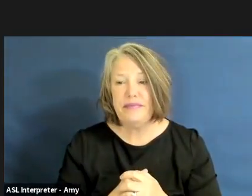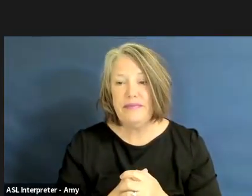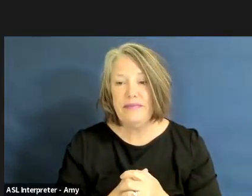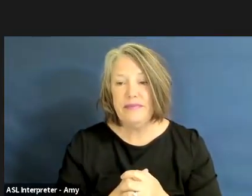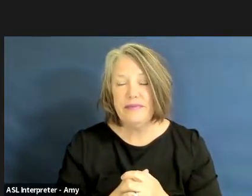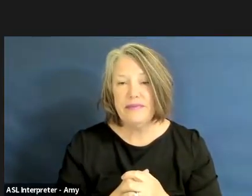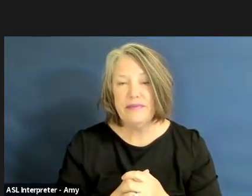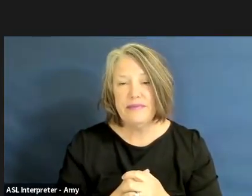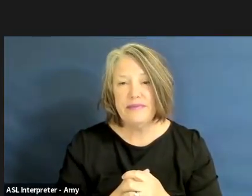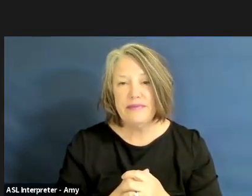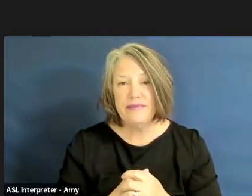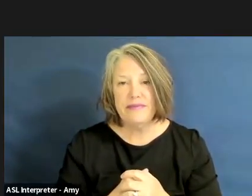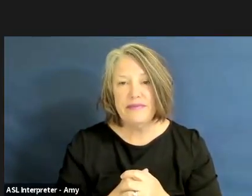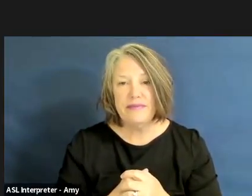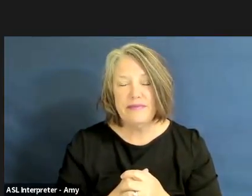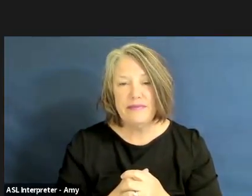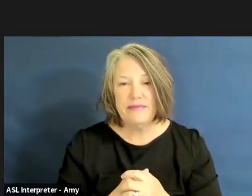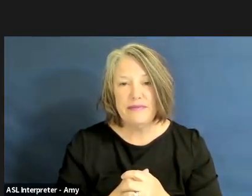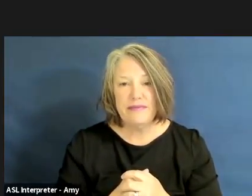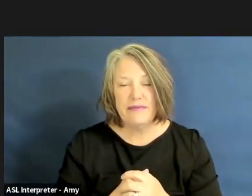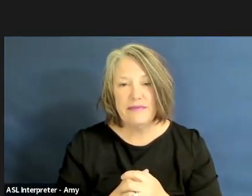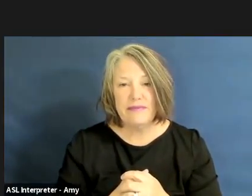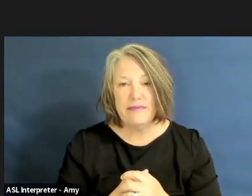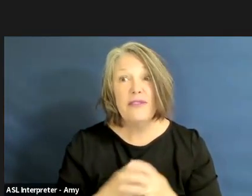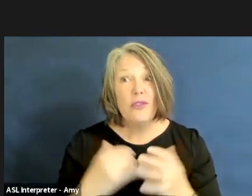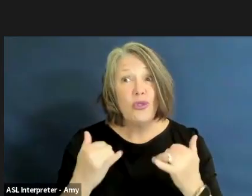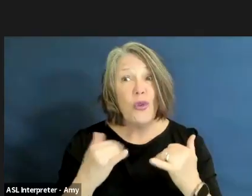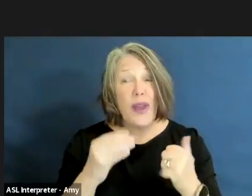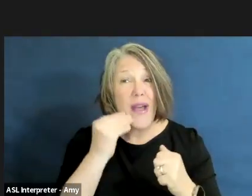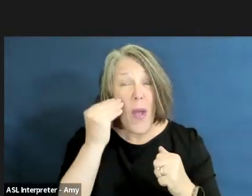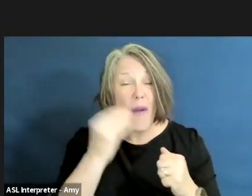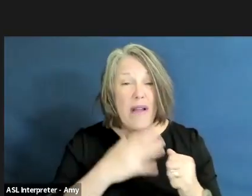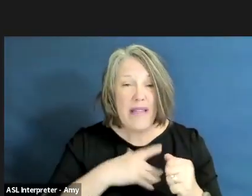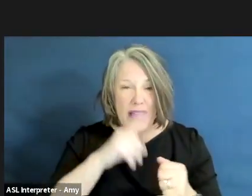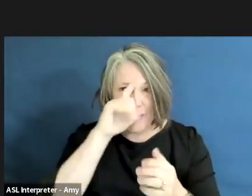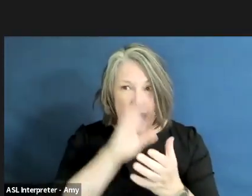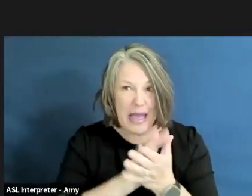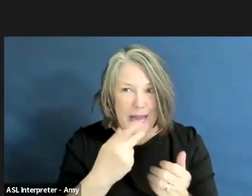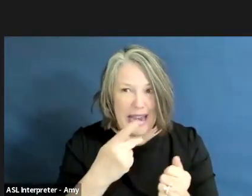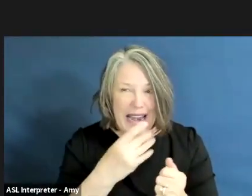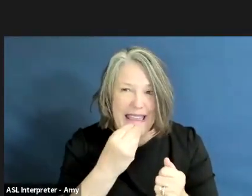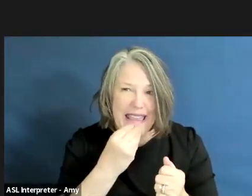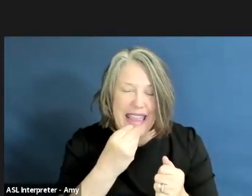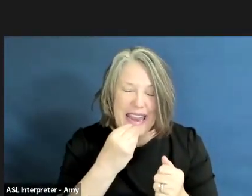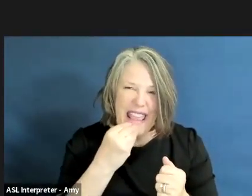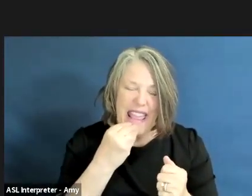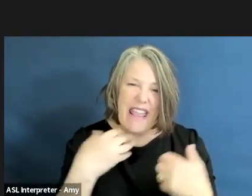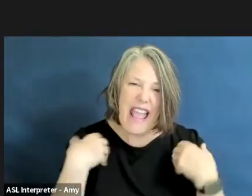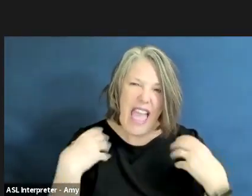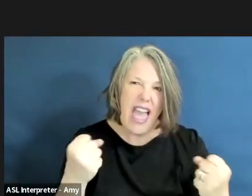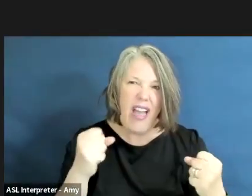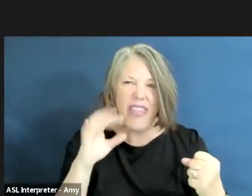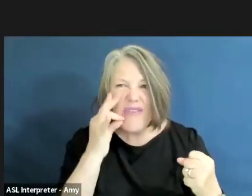On the home front, my husband and I were eating super healthy protein, fruit, vegetables.